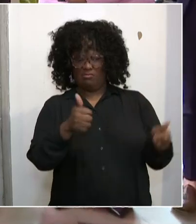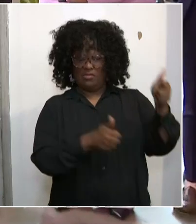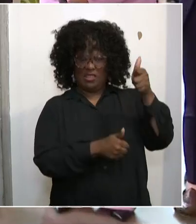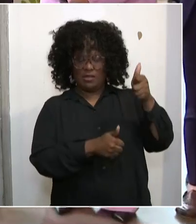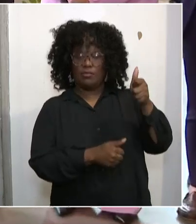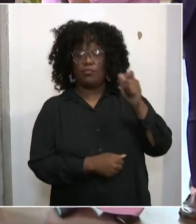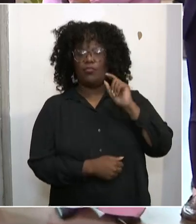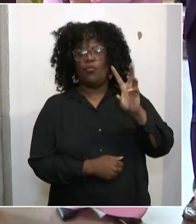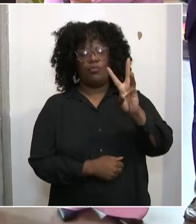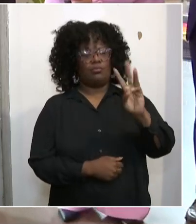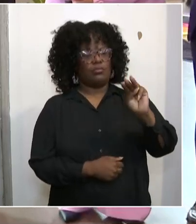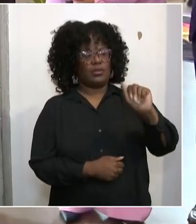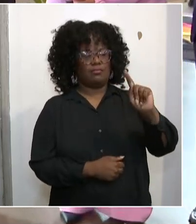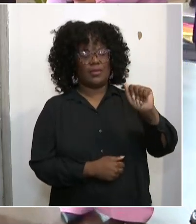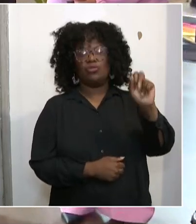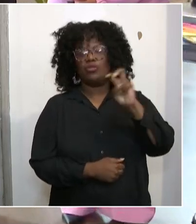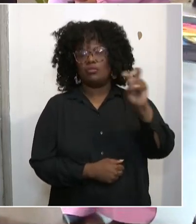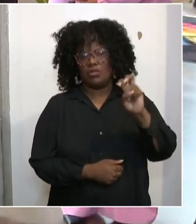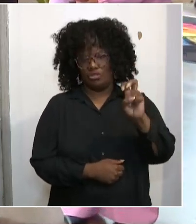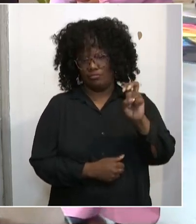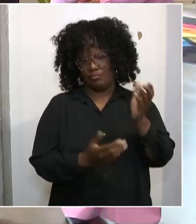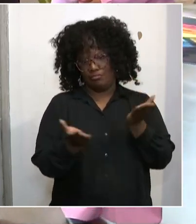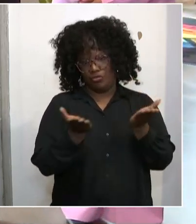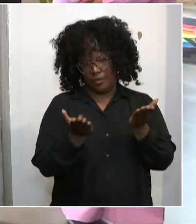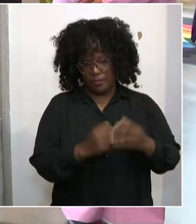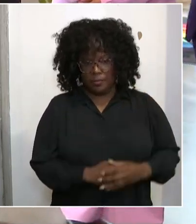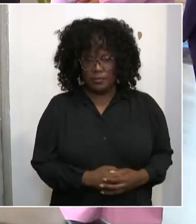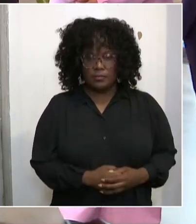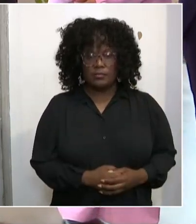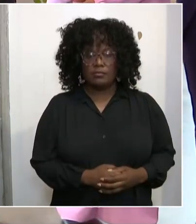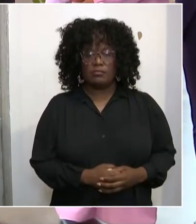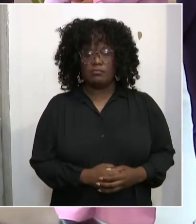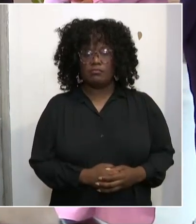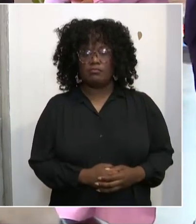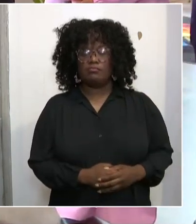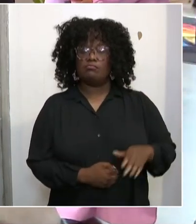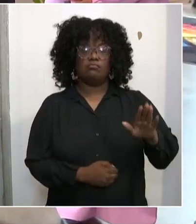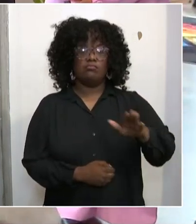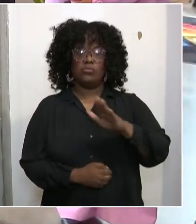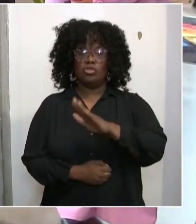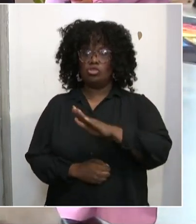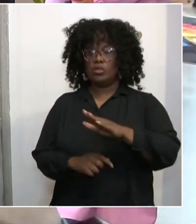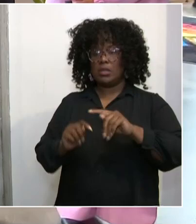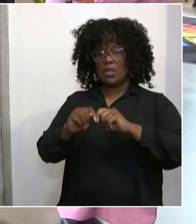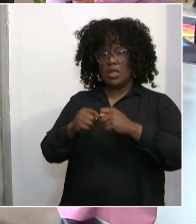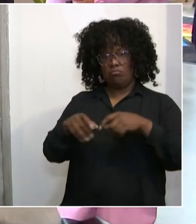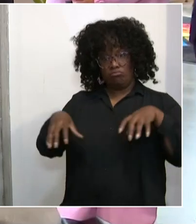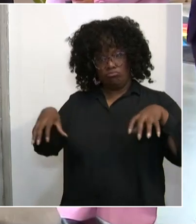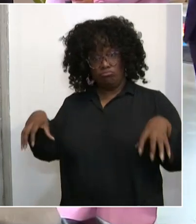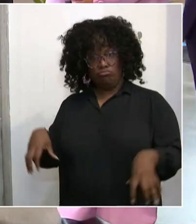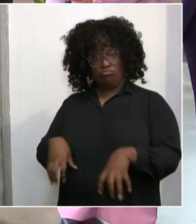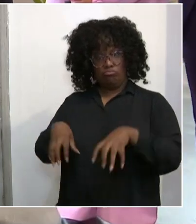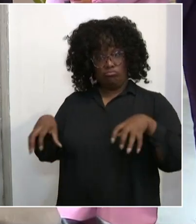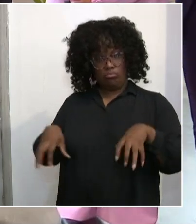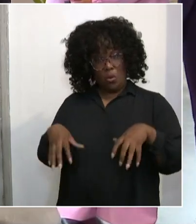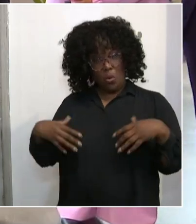also acknowledge so many members of our team who I'll, I'll get to, to mention in just a second, but let me turn to Randy.